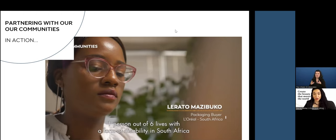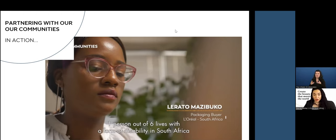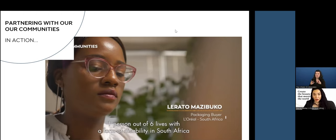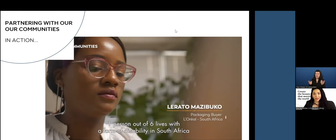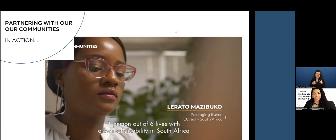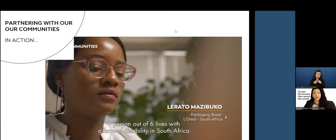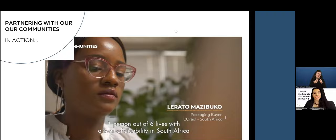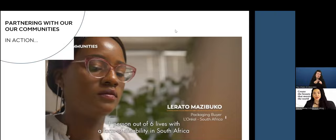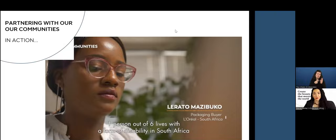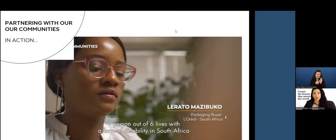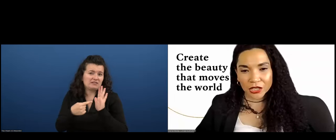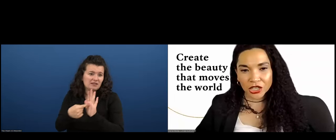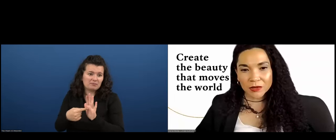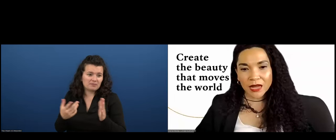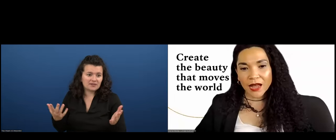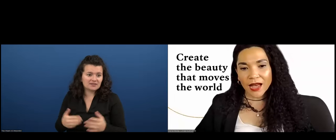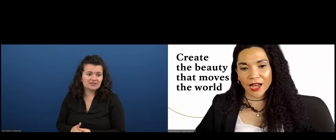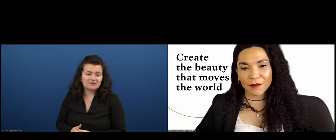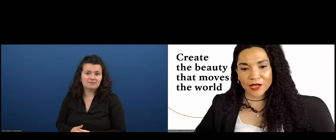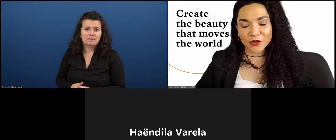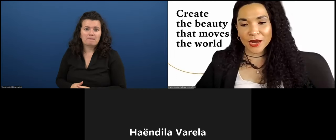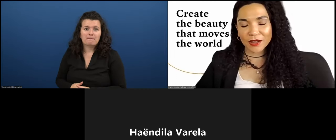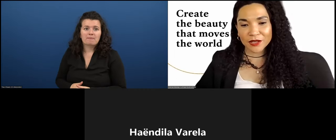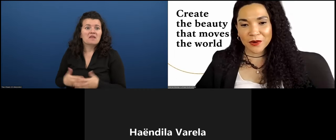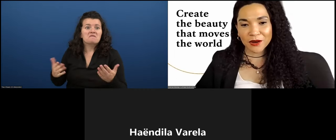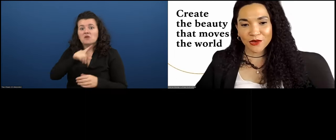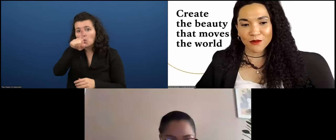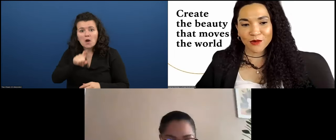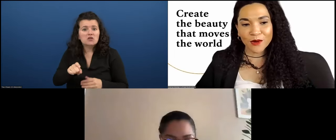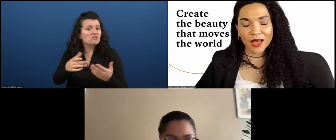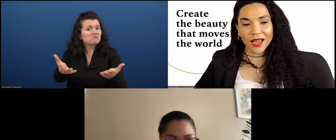ongoing initiatives and partnerships, and this quite it is quite a few more.